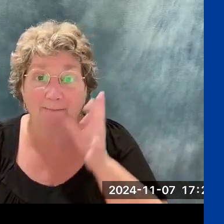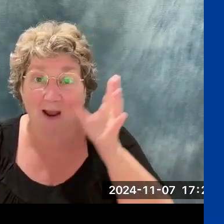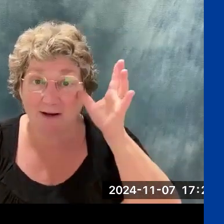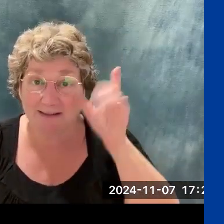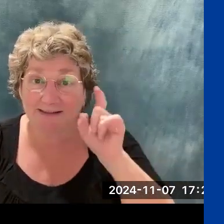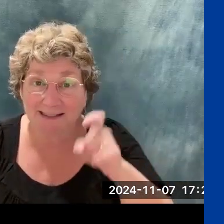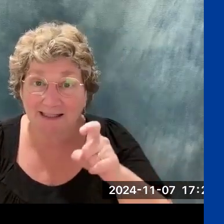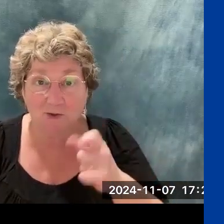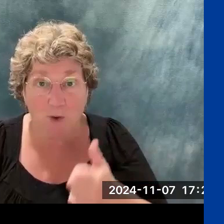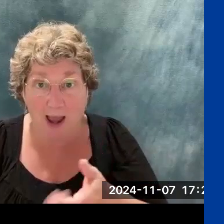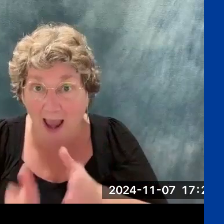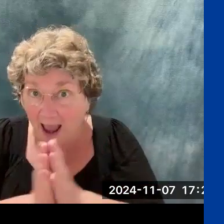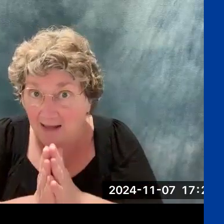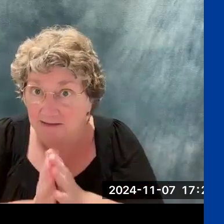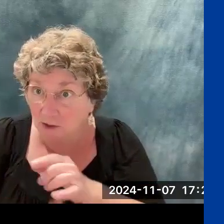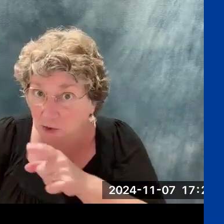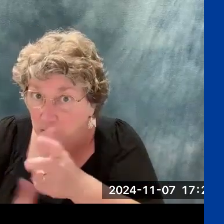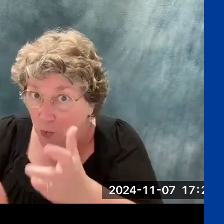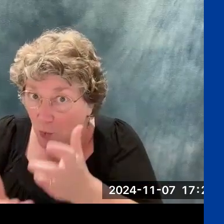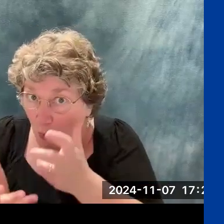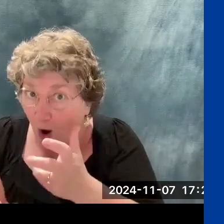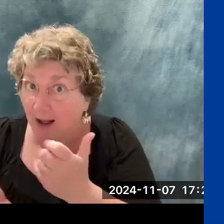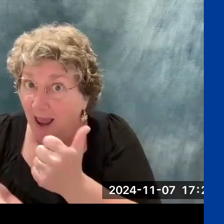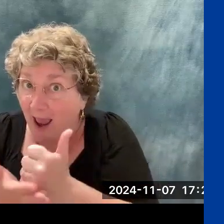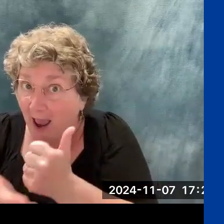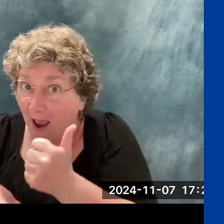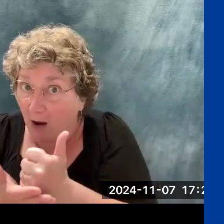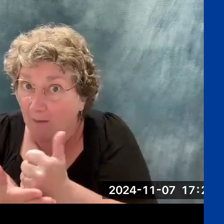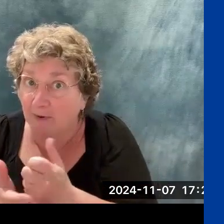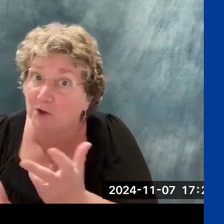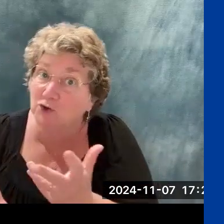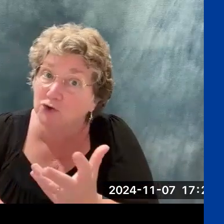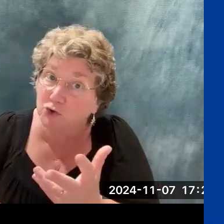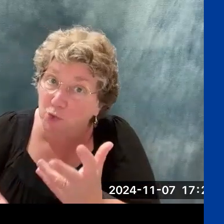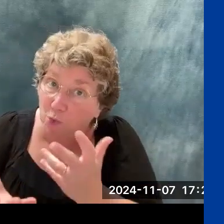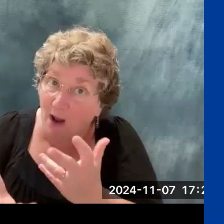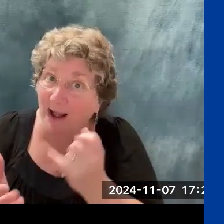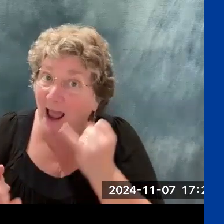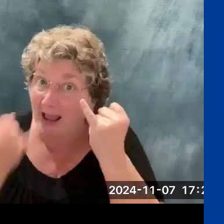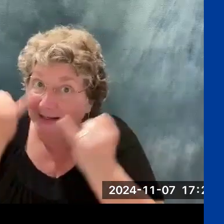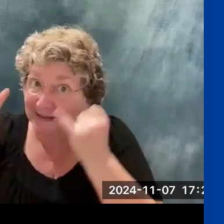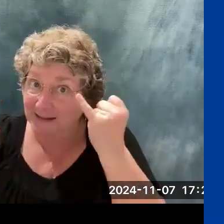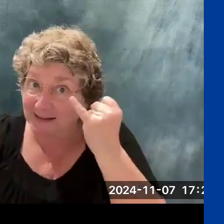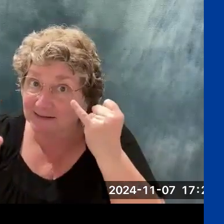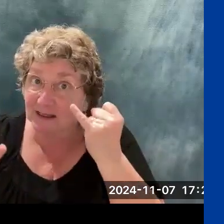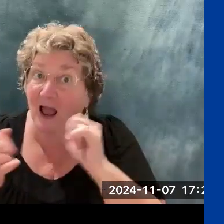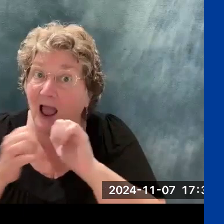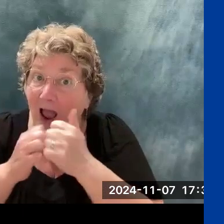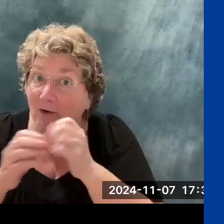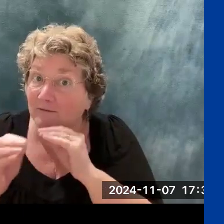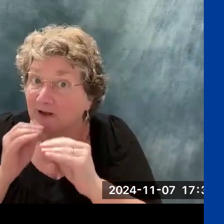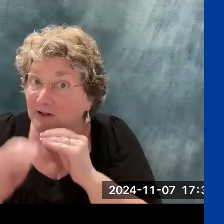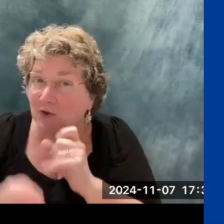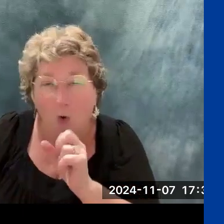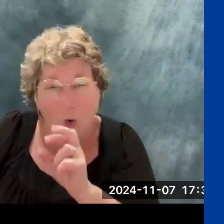Do you want ideas for how to fix this or do you want to just talk and vent about it, right? In that way, you can really get from that youth in